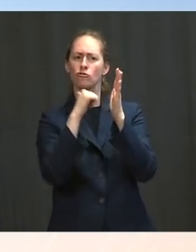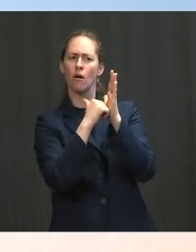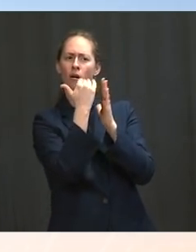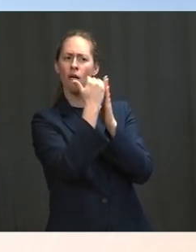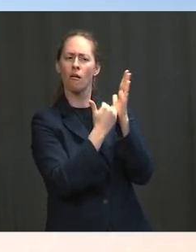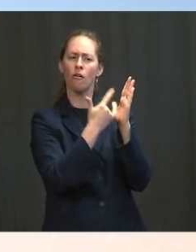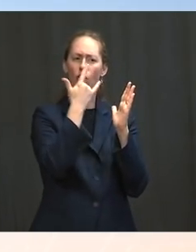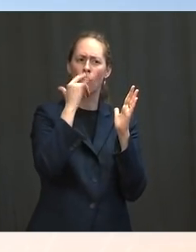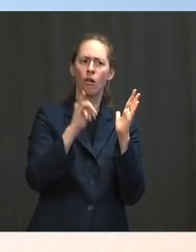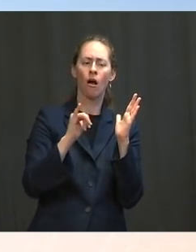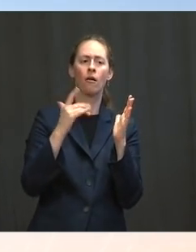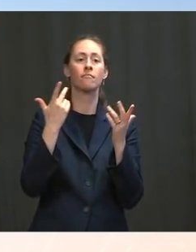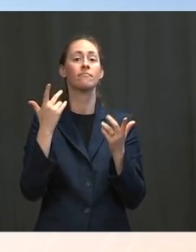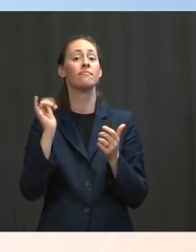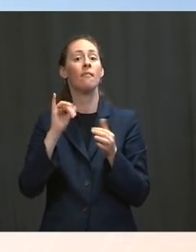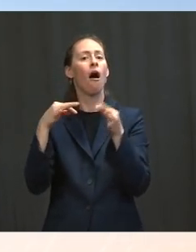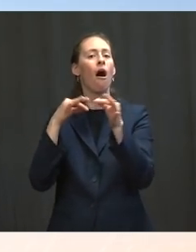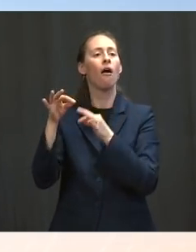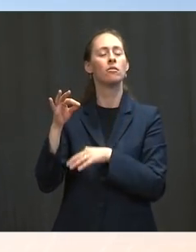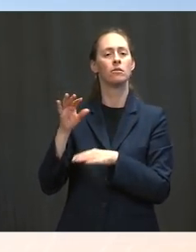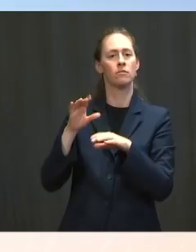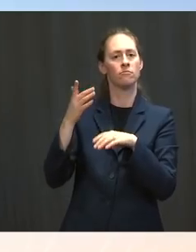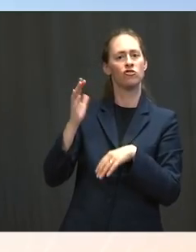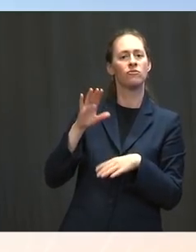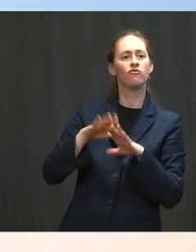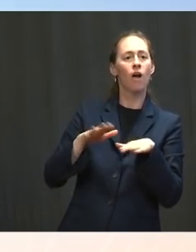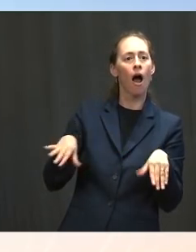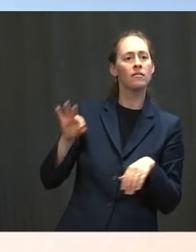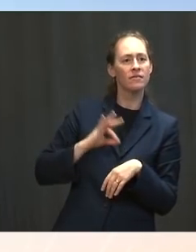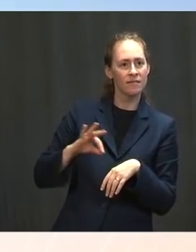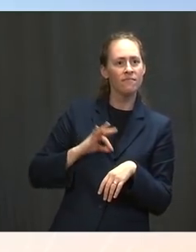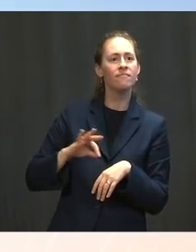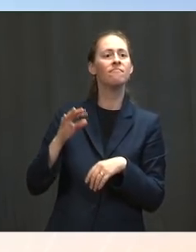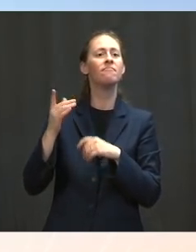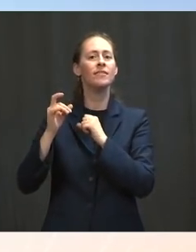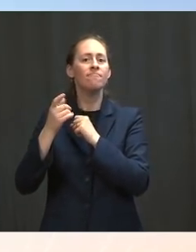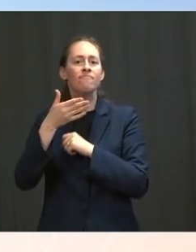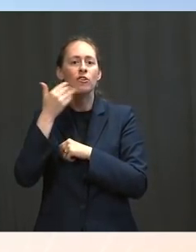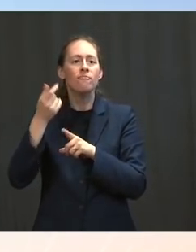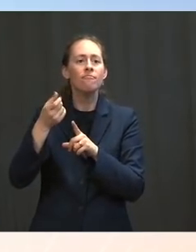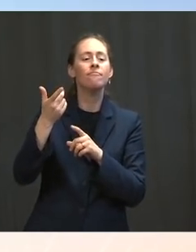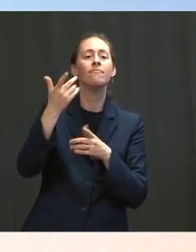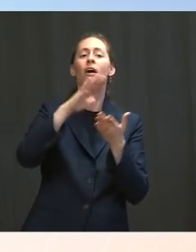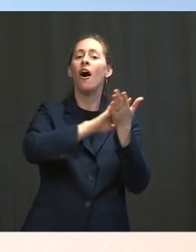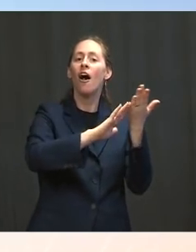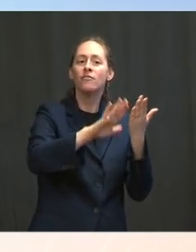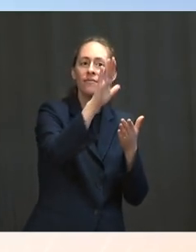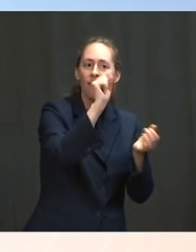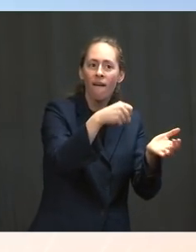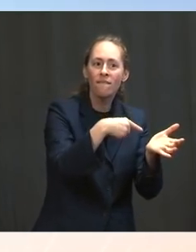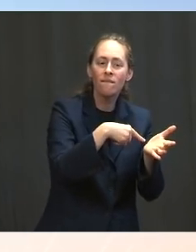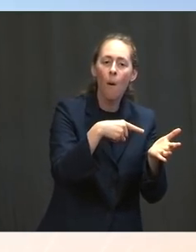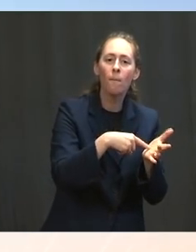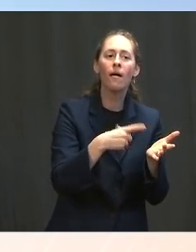to make community college more affordable, to make universal pre-K a reality is something that many people of all political stripes